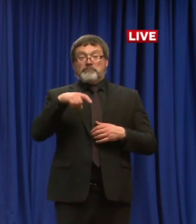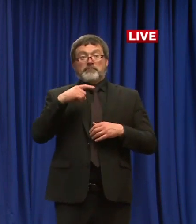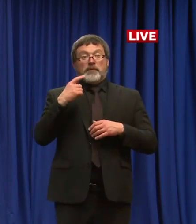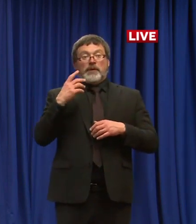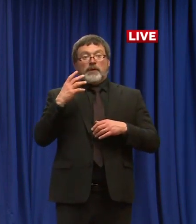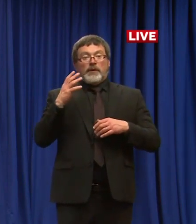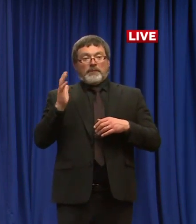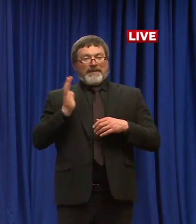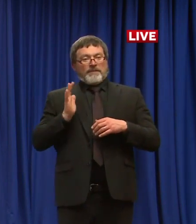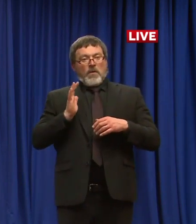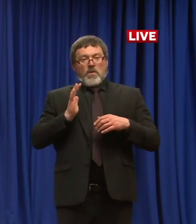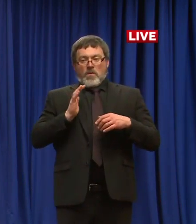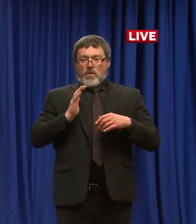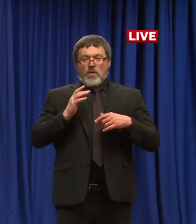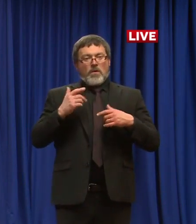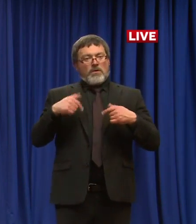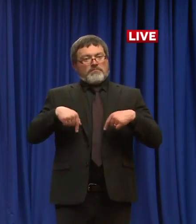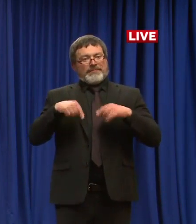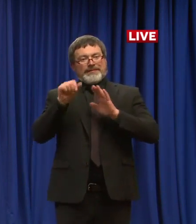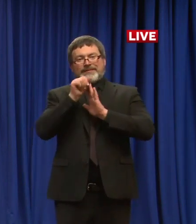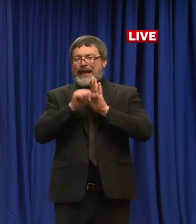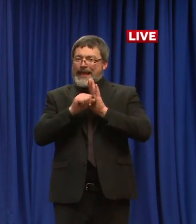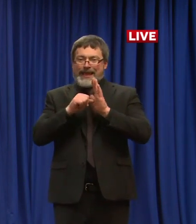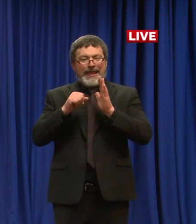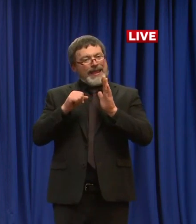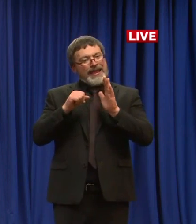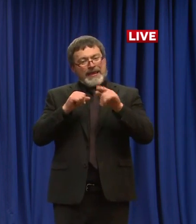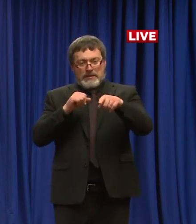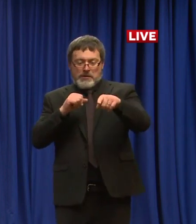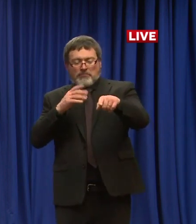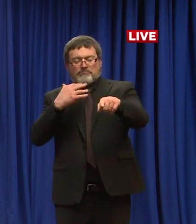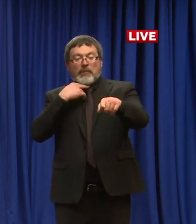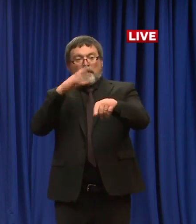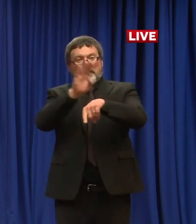COMMERCIAL MARKETS WITHIN THE U.S. HAVE BEEN FLEXED OPEN MORE.